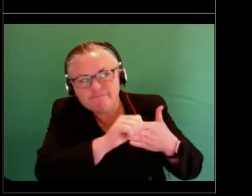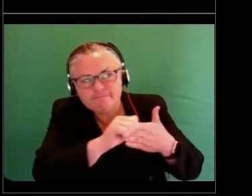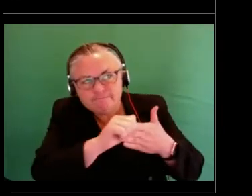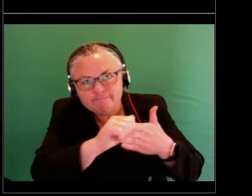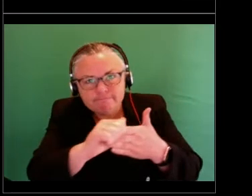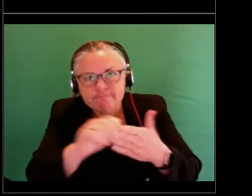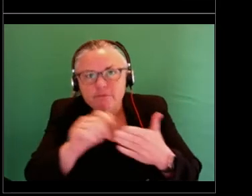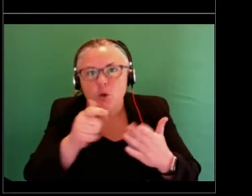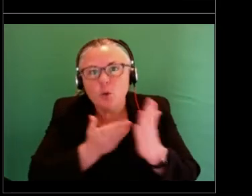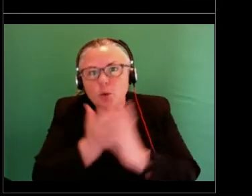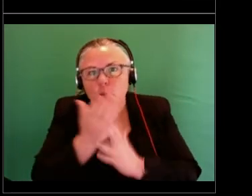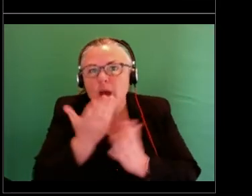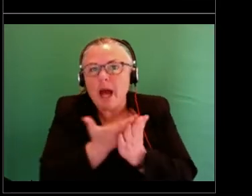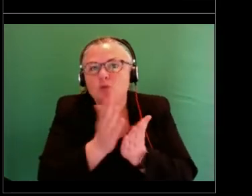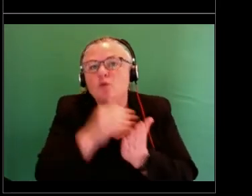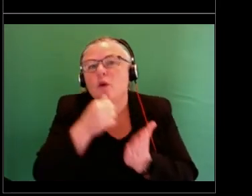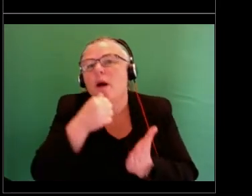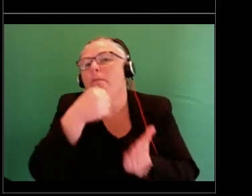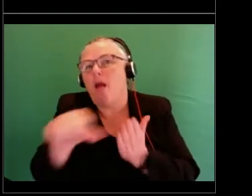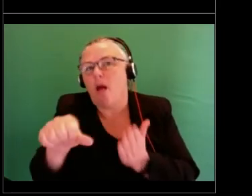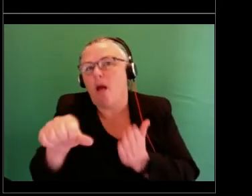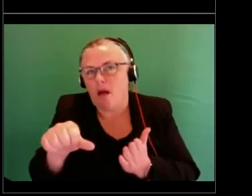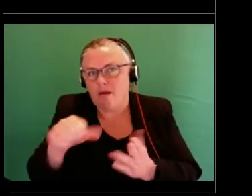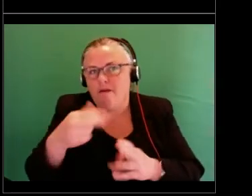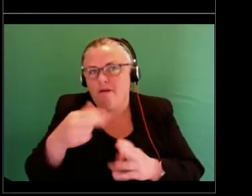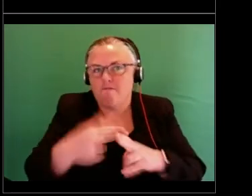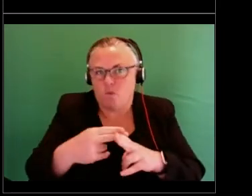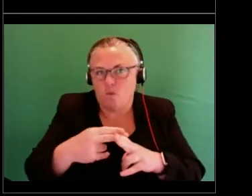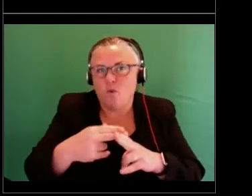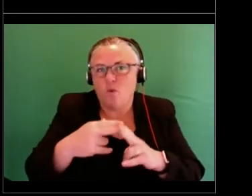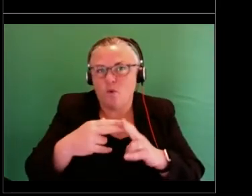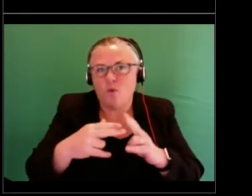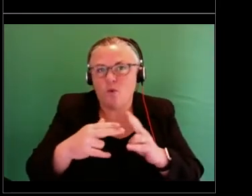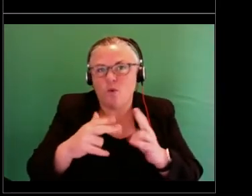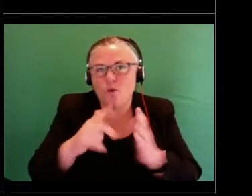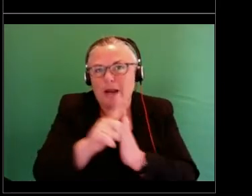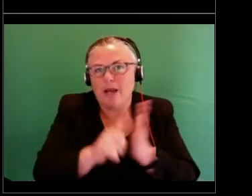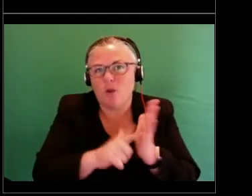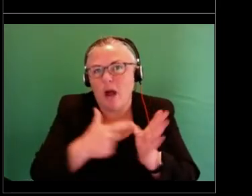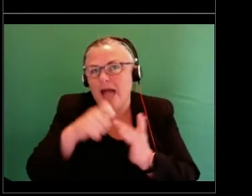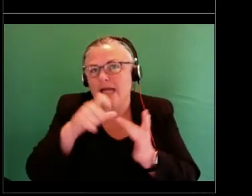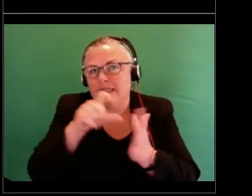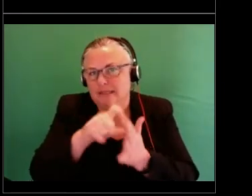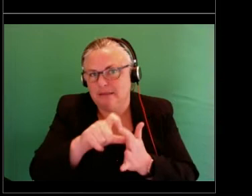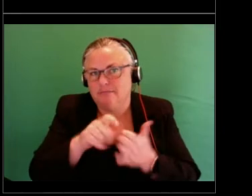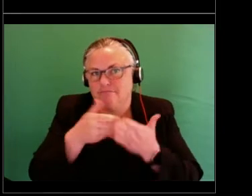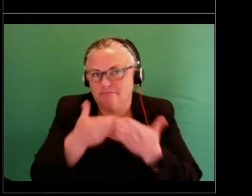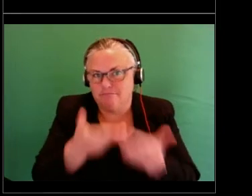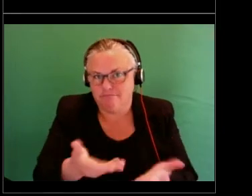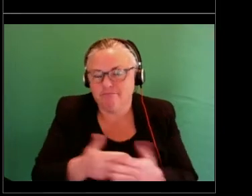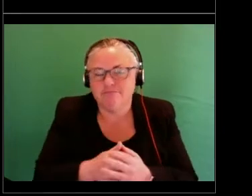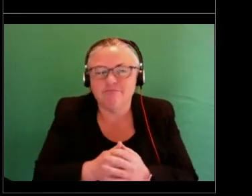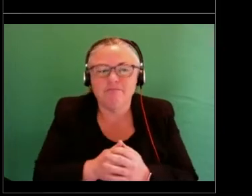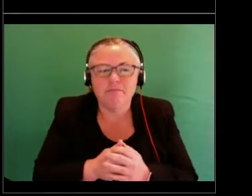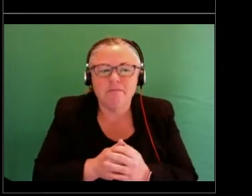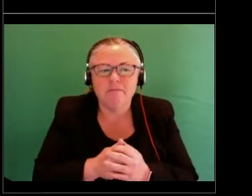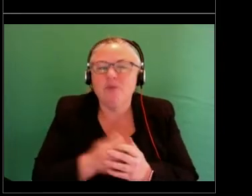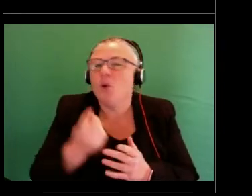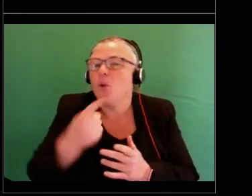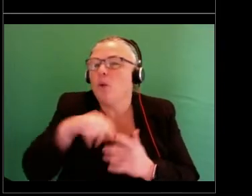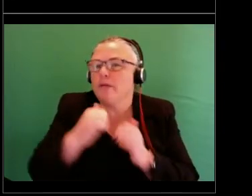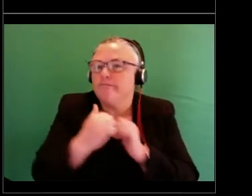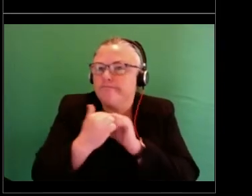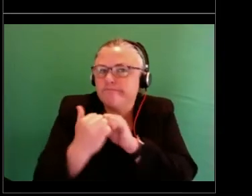Again, if the client has a court matter that day and required to be in court on site, and